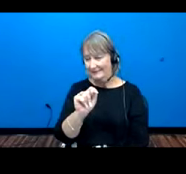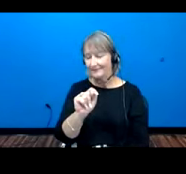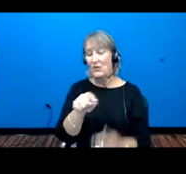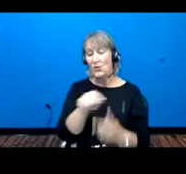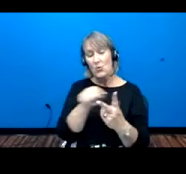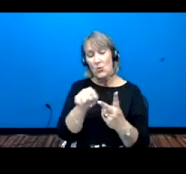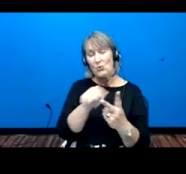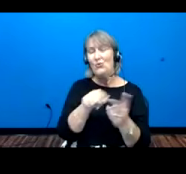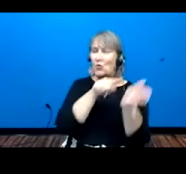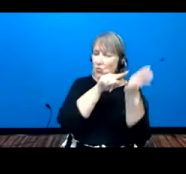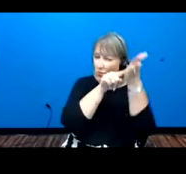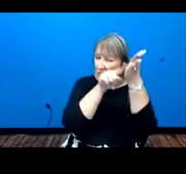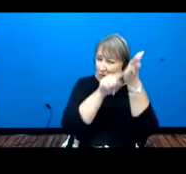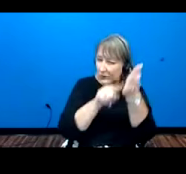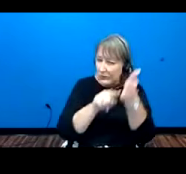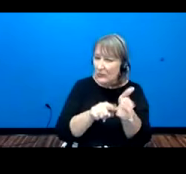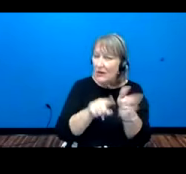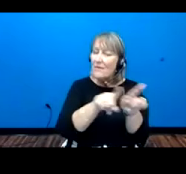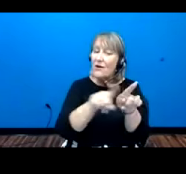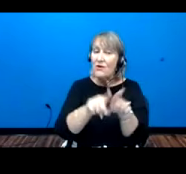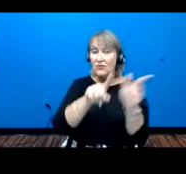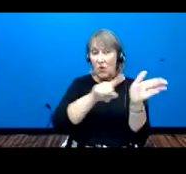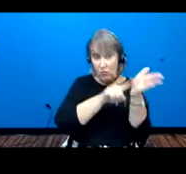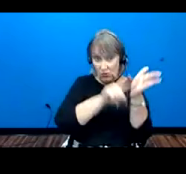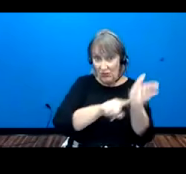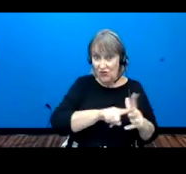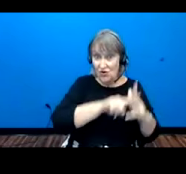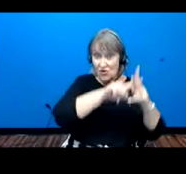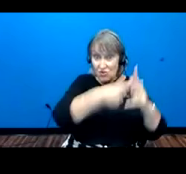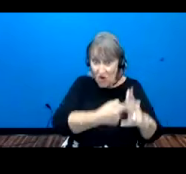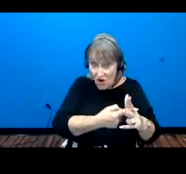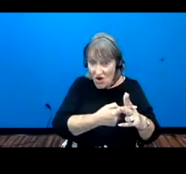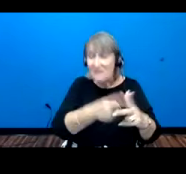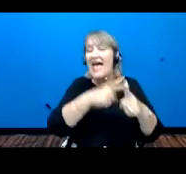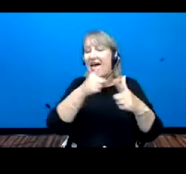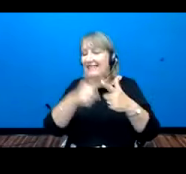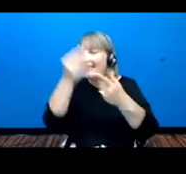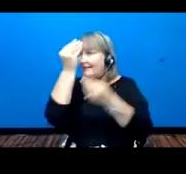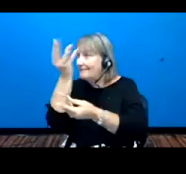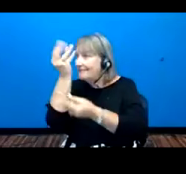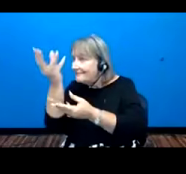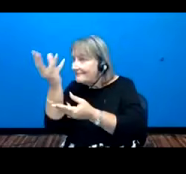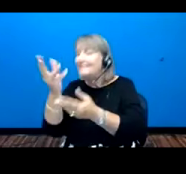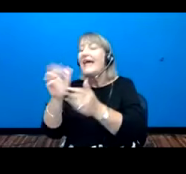but also that whole synergy of research practice and then education and then into policy, hopefully, right, research practice,